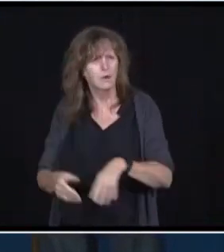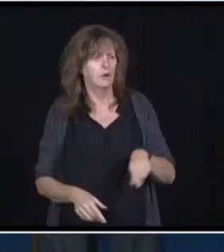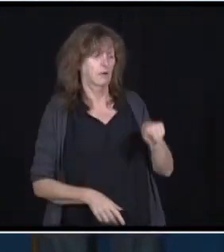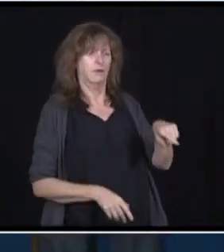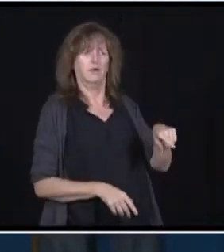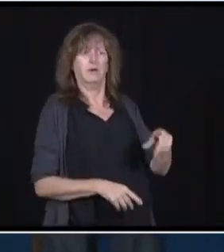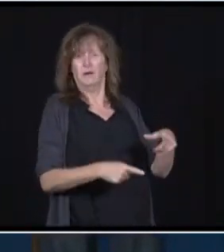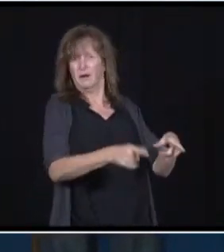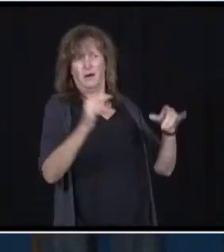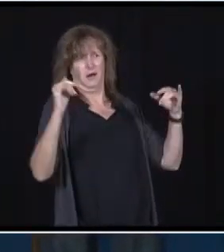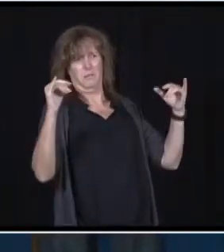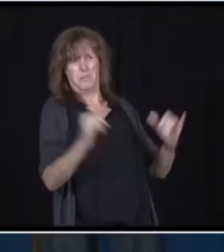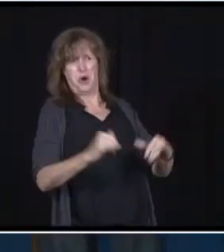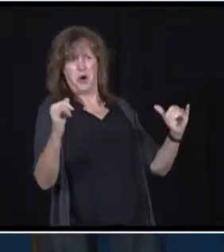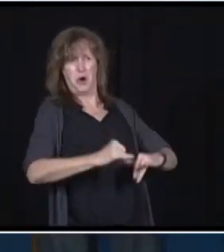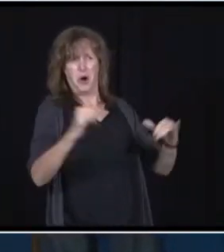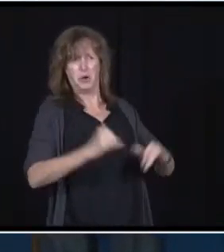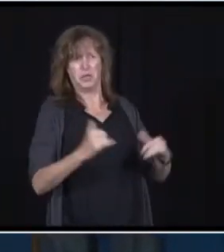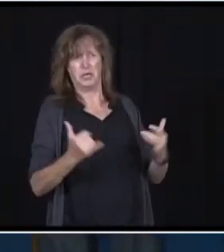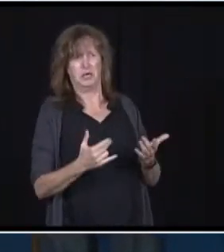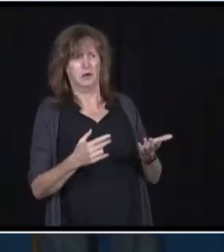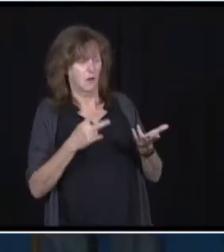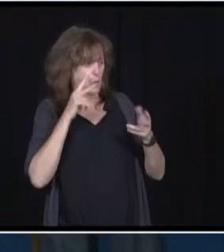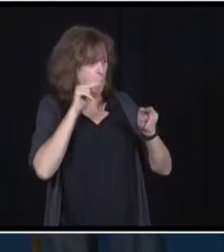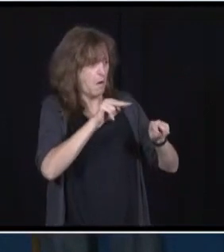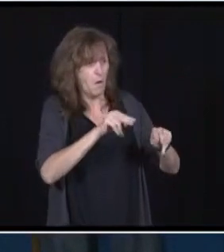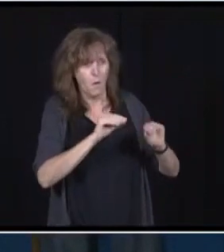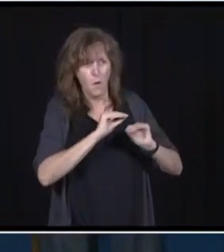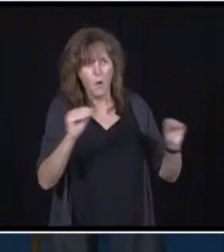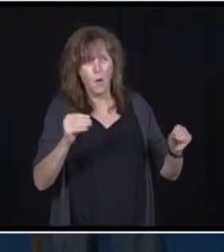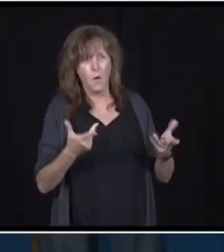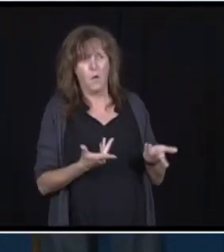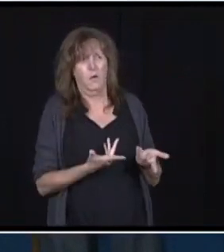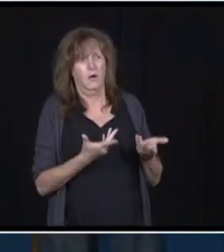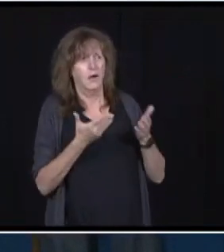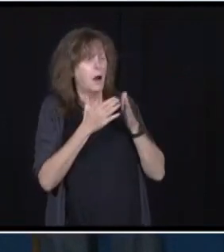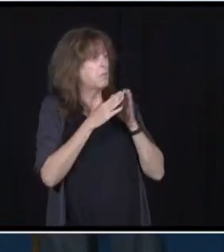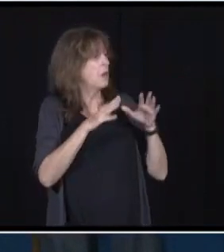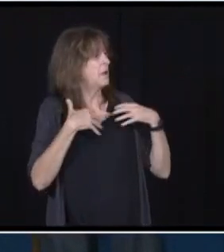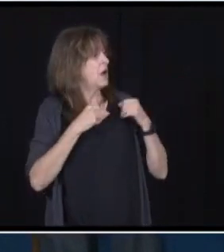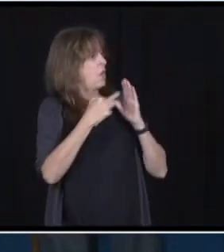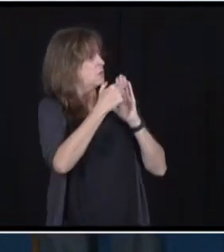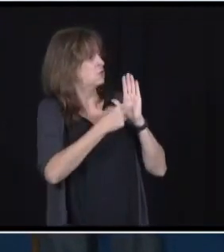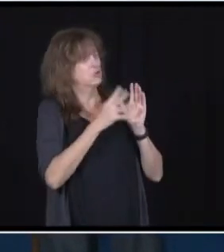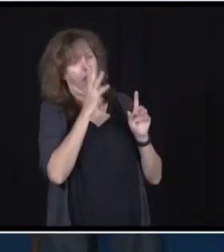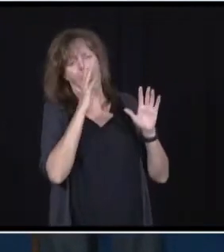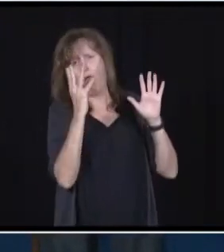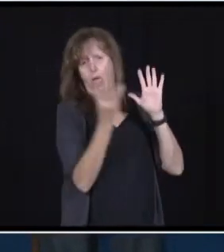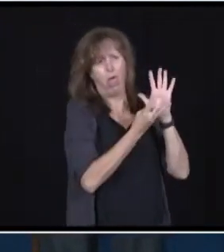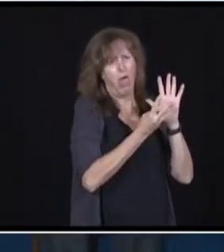Thank you. Well, thank you. I think the premier has put it very well.